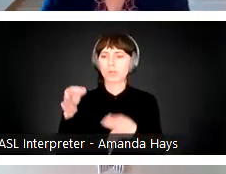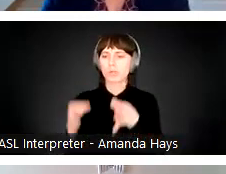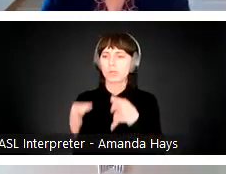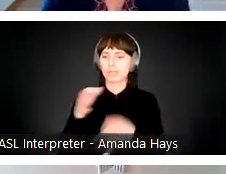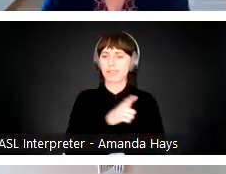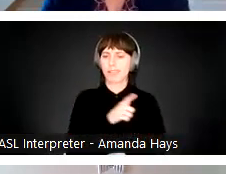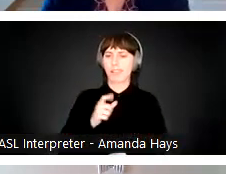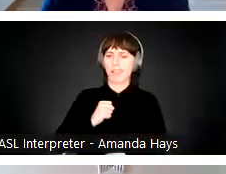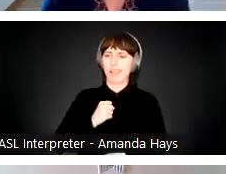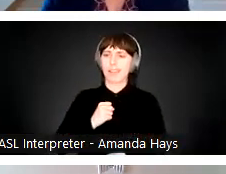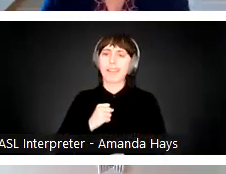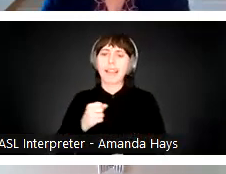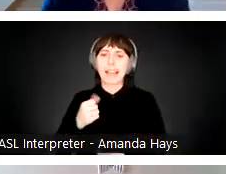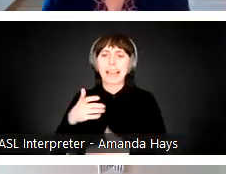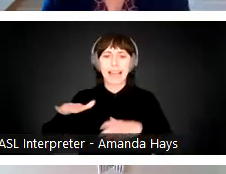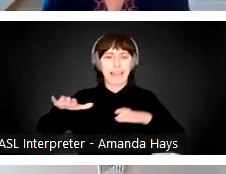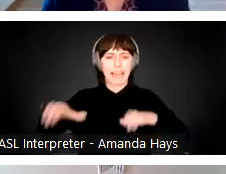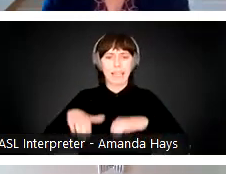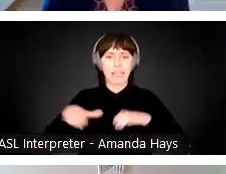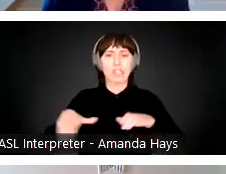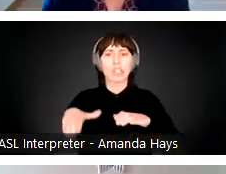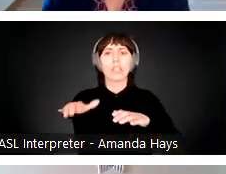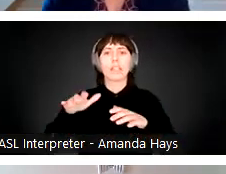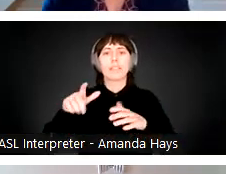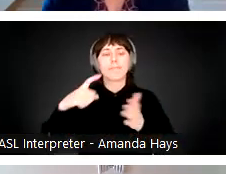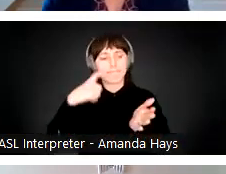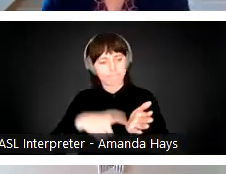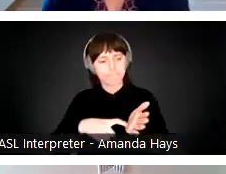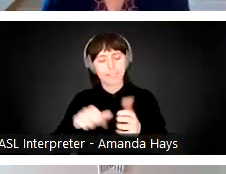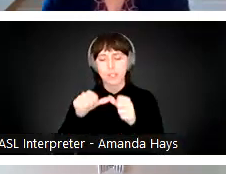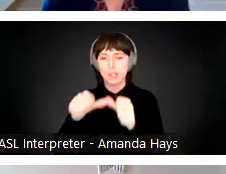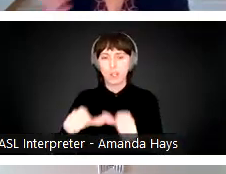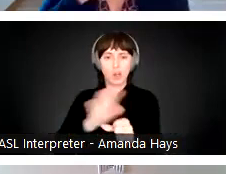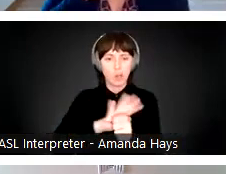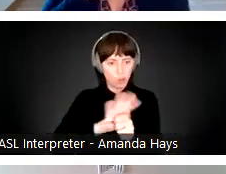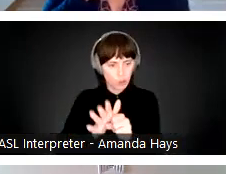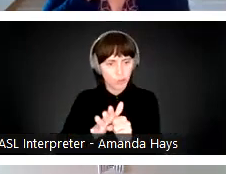definitively established Long COVID as a